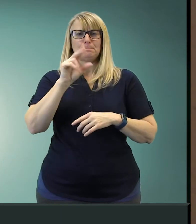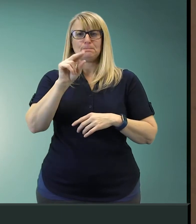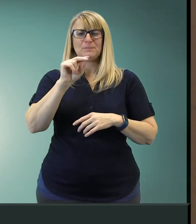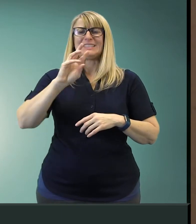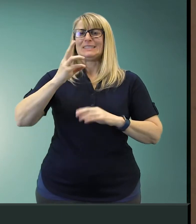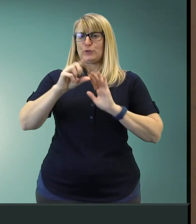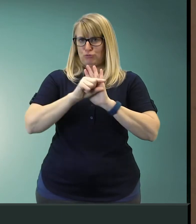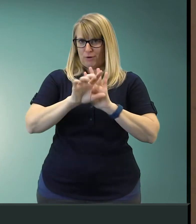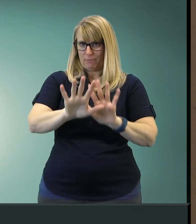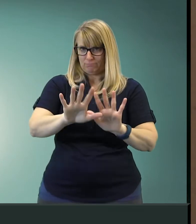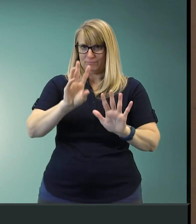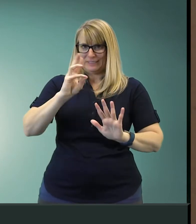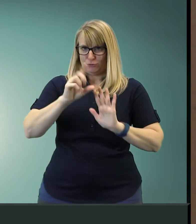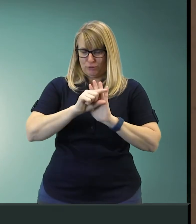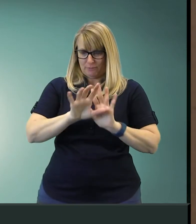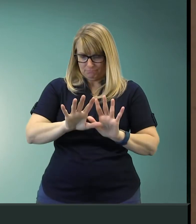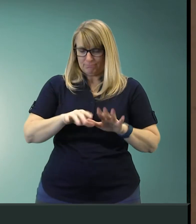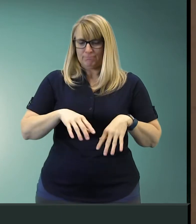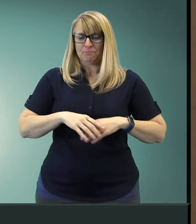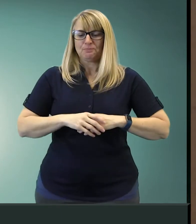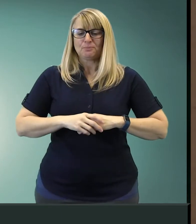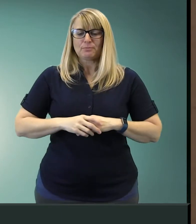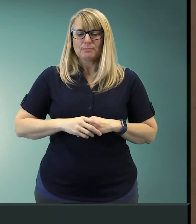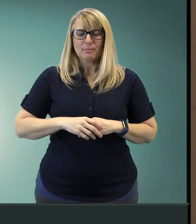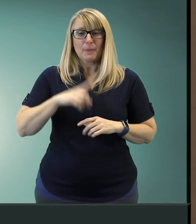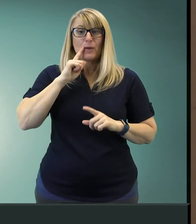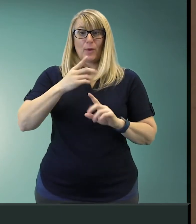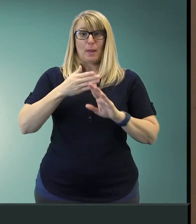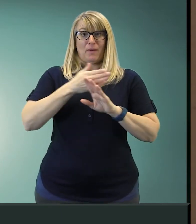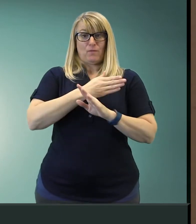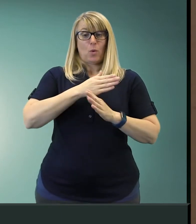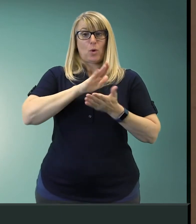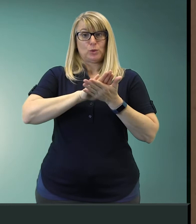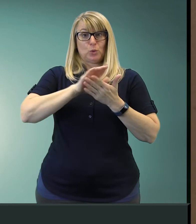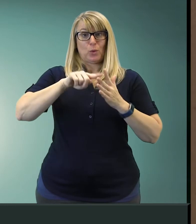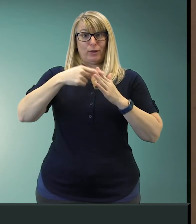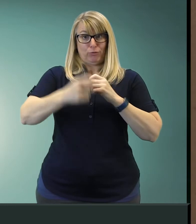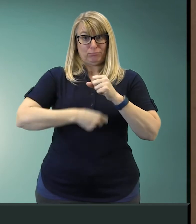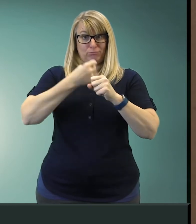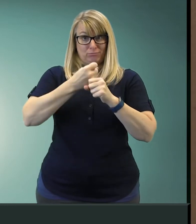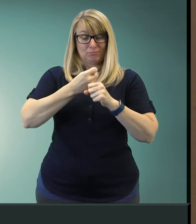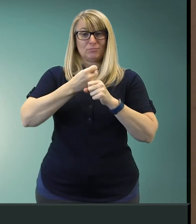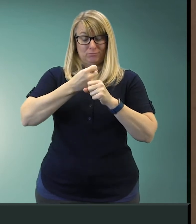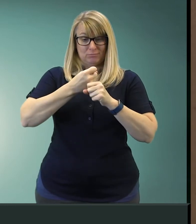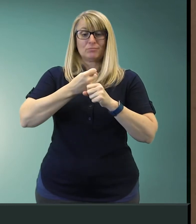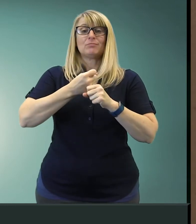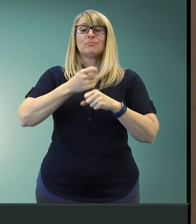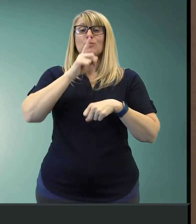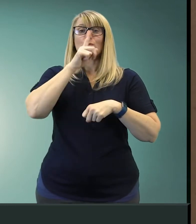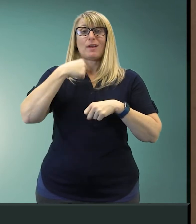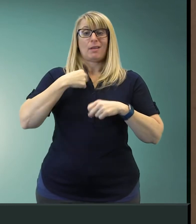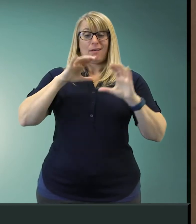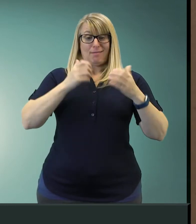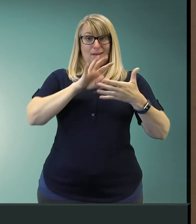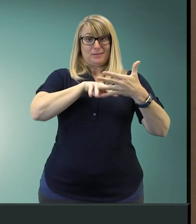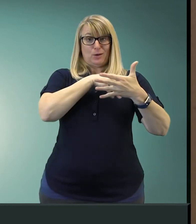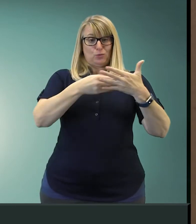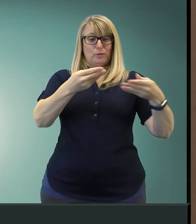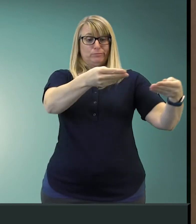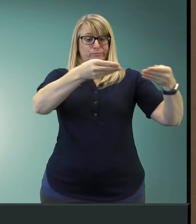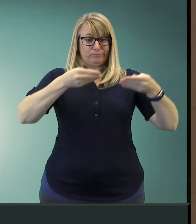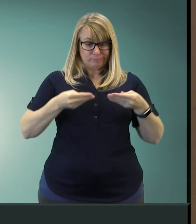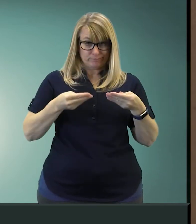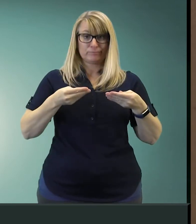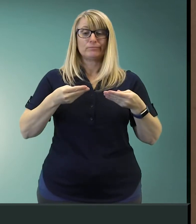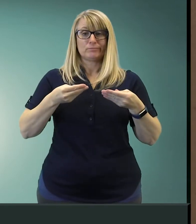actually no since sixth grade, is before school starts I met with all of my teachers. I took my class schedule